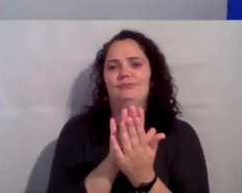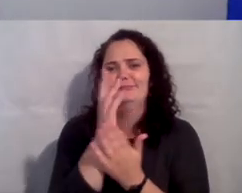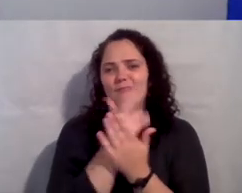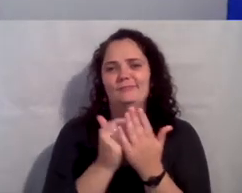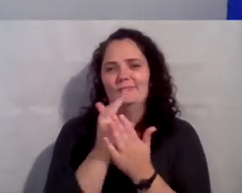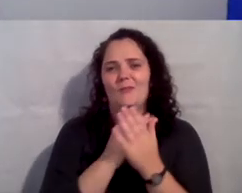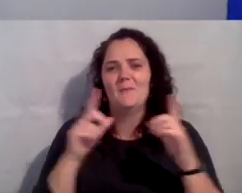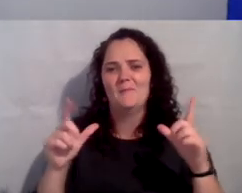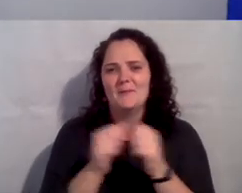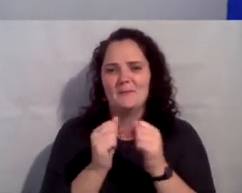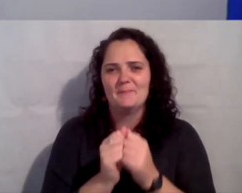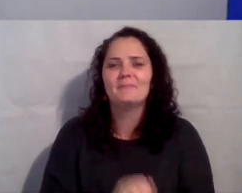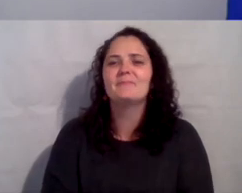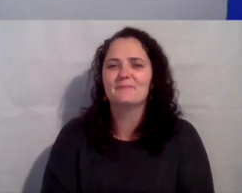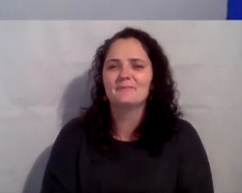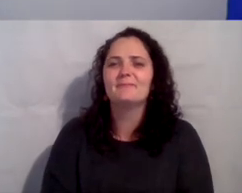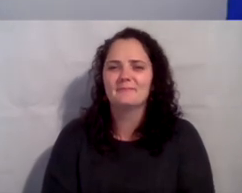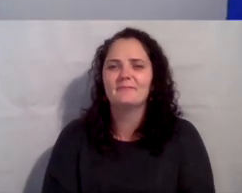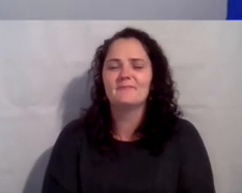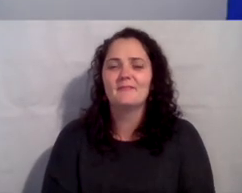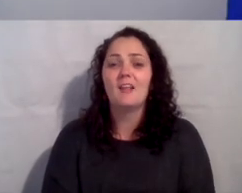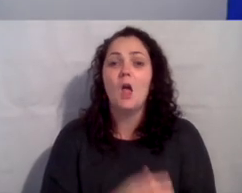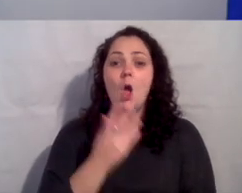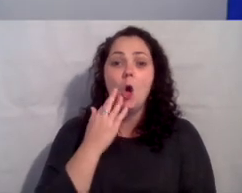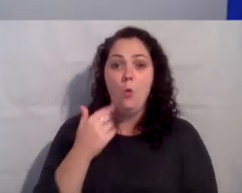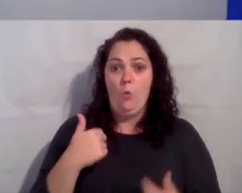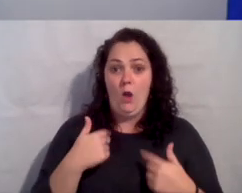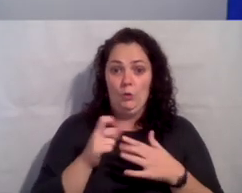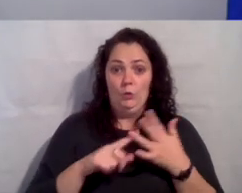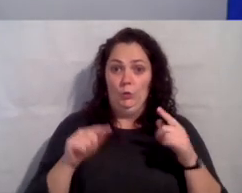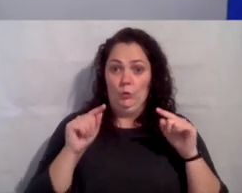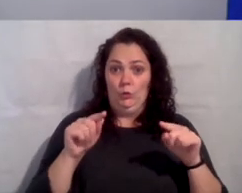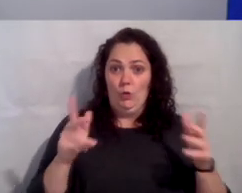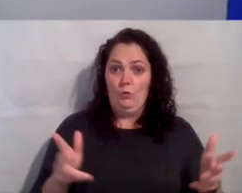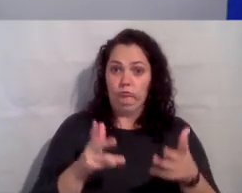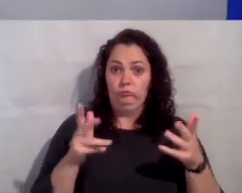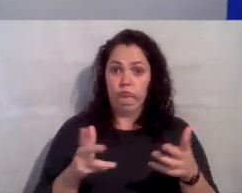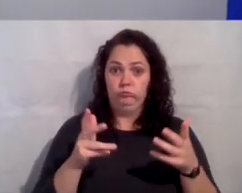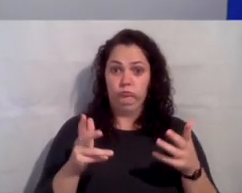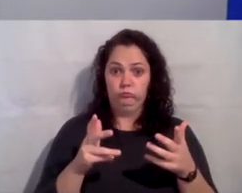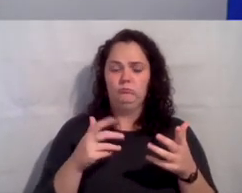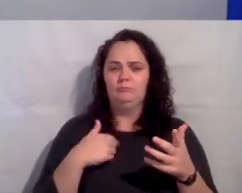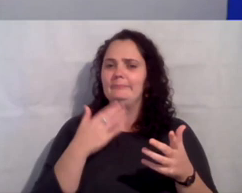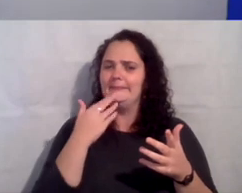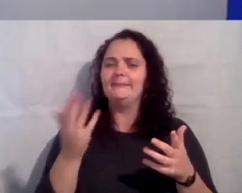Now one of the important things that I always emphasise when doing this kind of gesture drawing is to give yourself a frame to work within